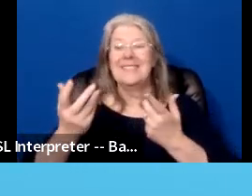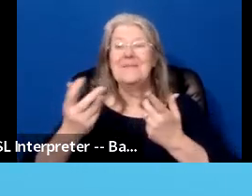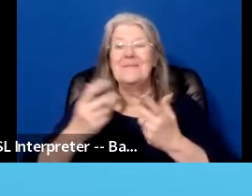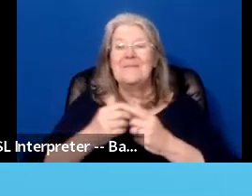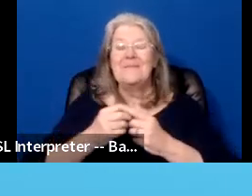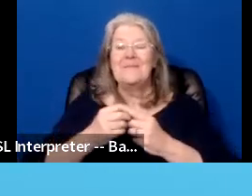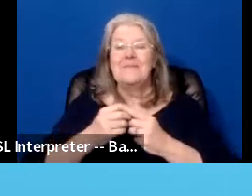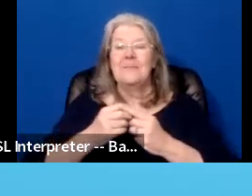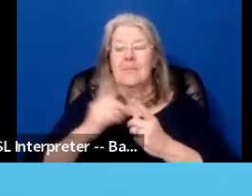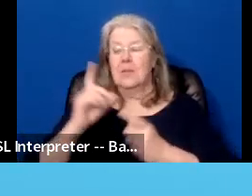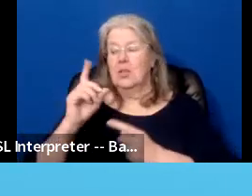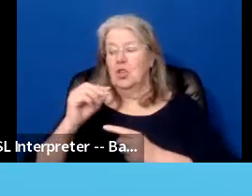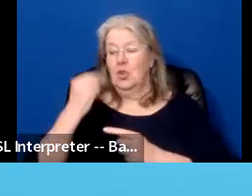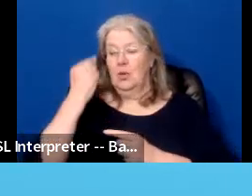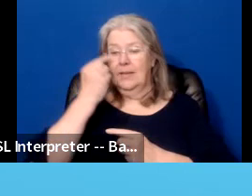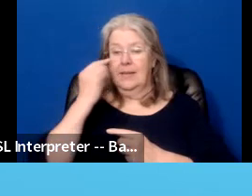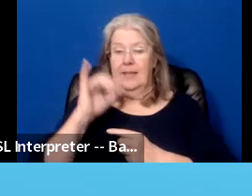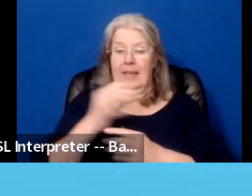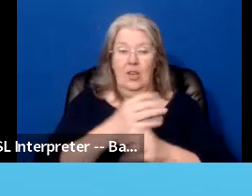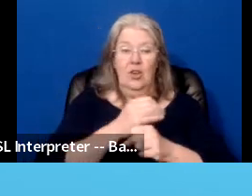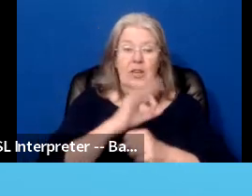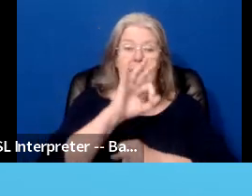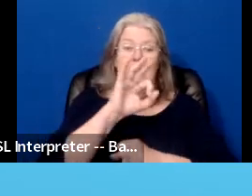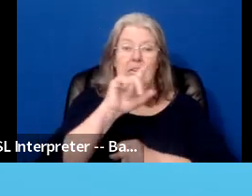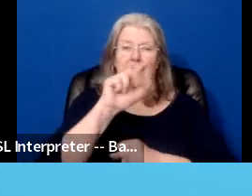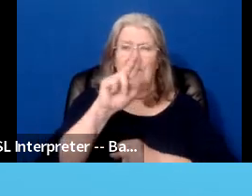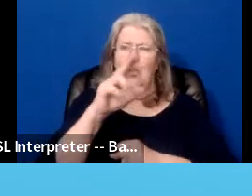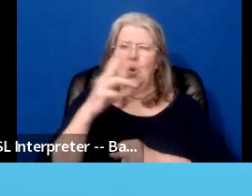Do you consider that you're getting a flu booster every year, or do you feel like you're